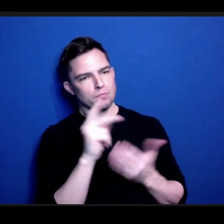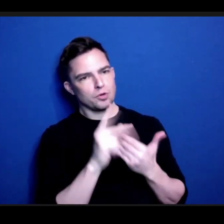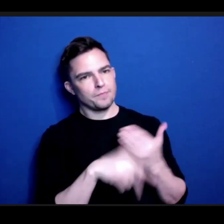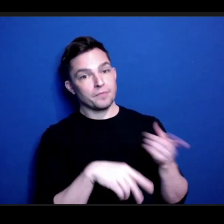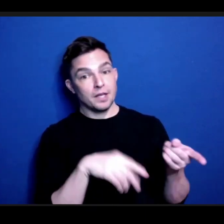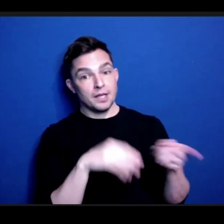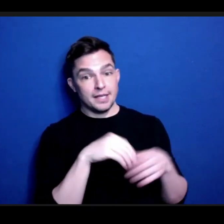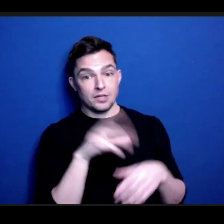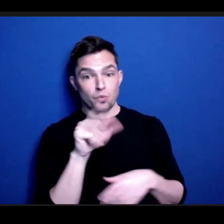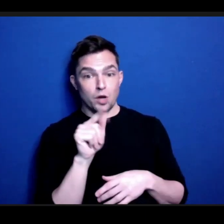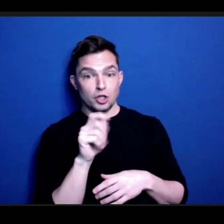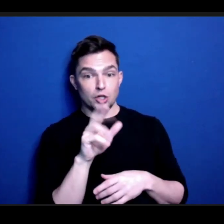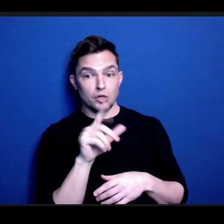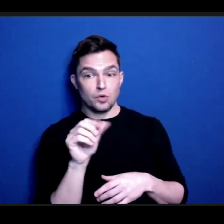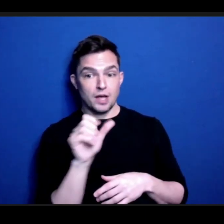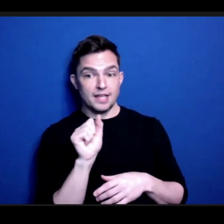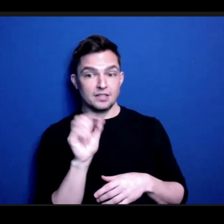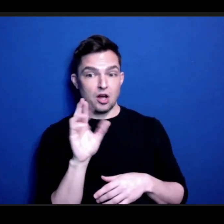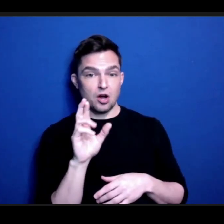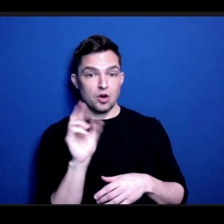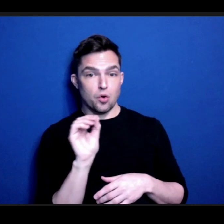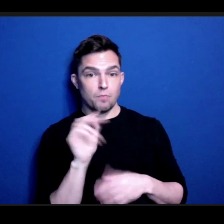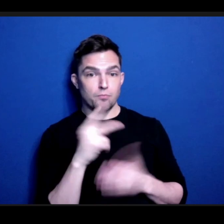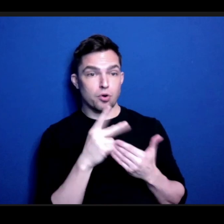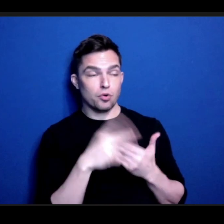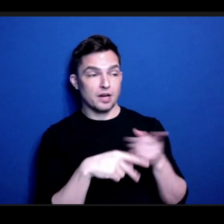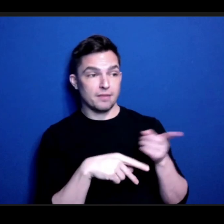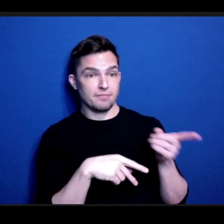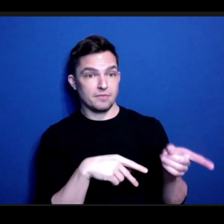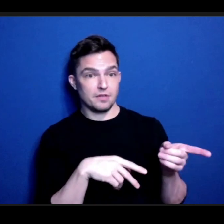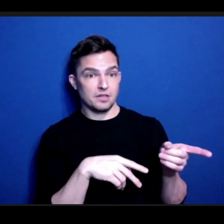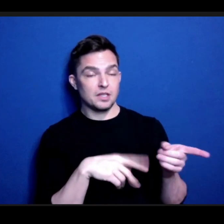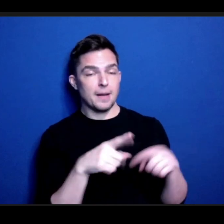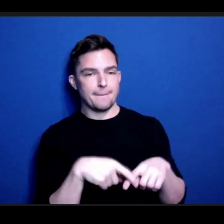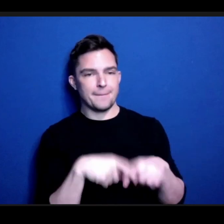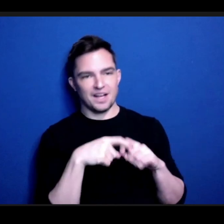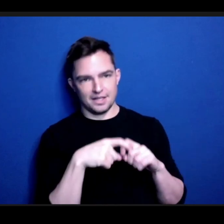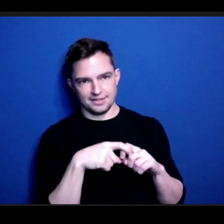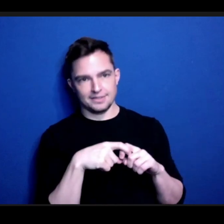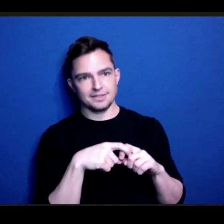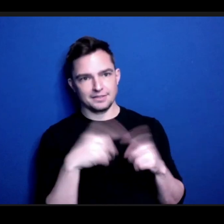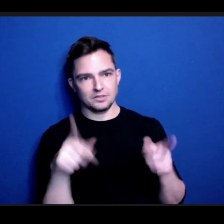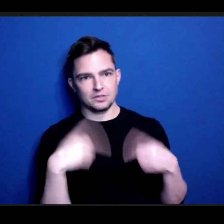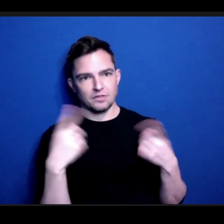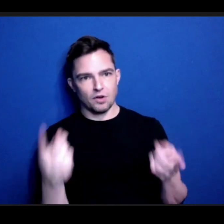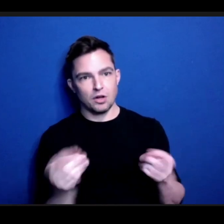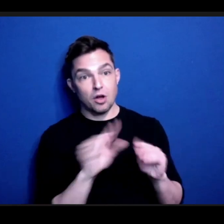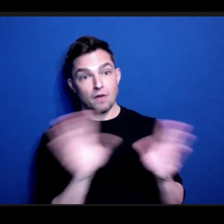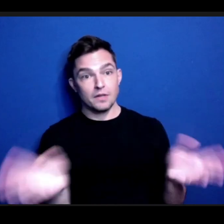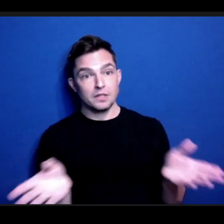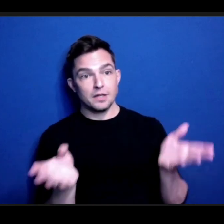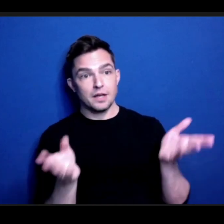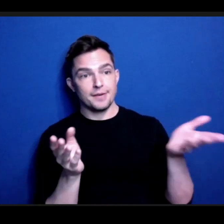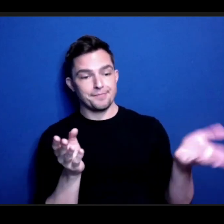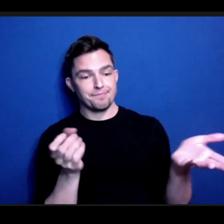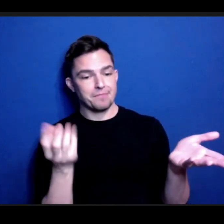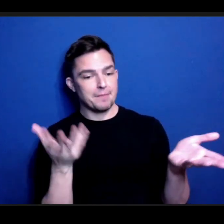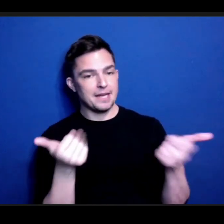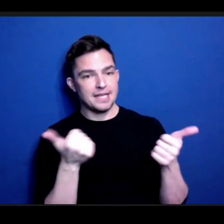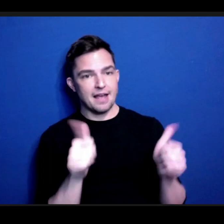the SRO program has been paused. Obviously, there have been many efforts made by our local